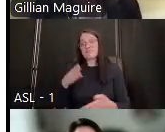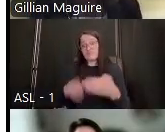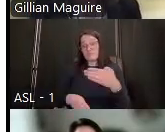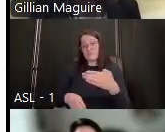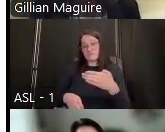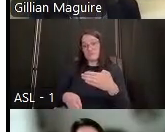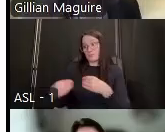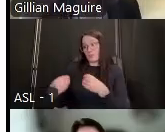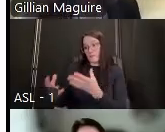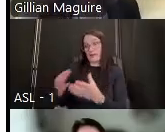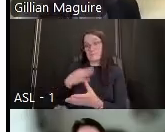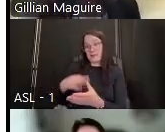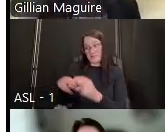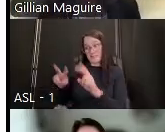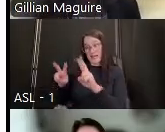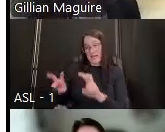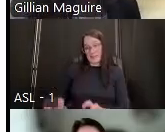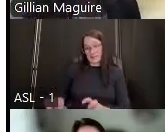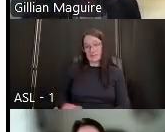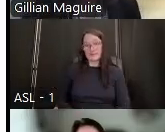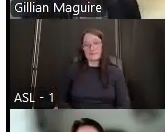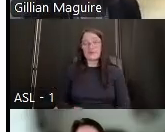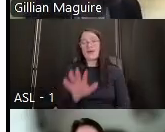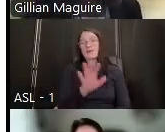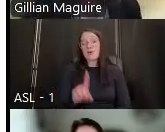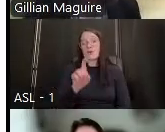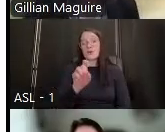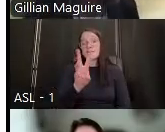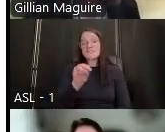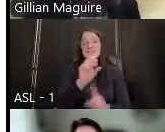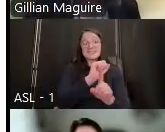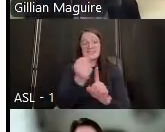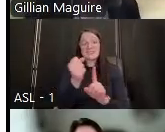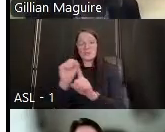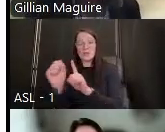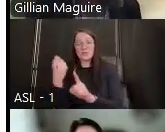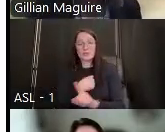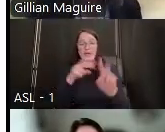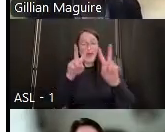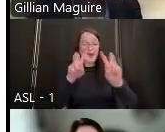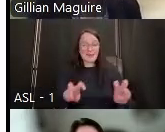analyzed around 160 situations to try to figure out if there were any red flags and if we needed